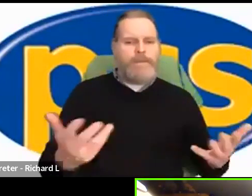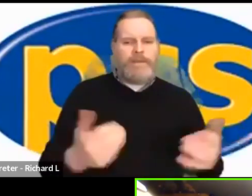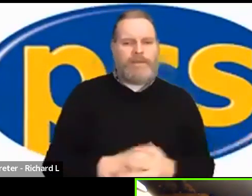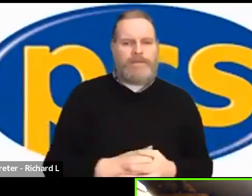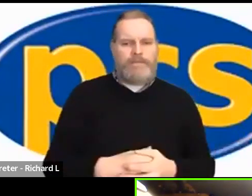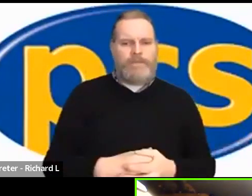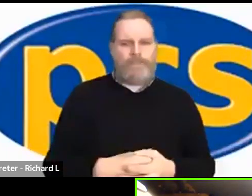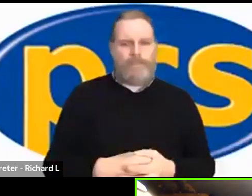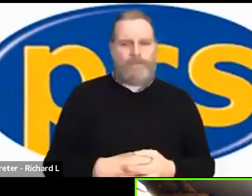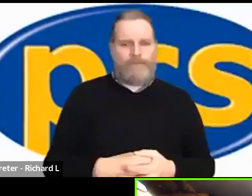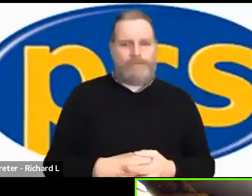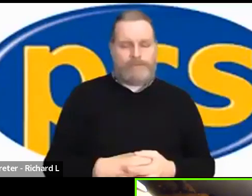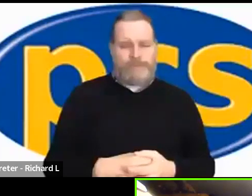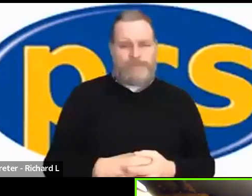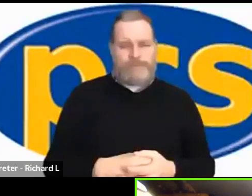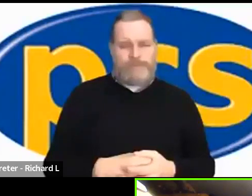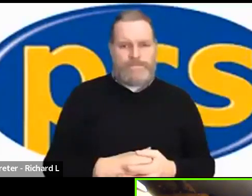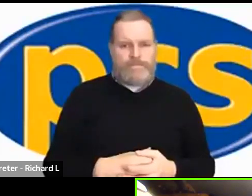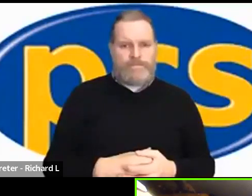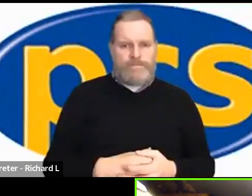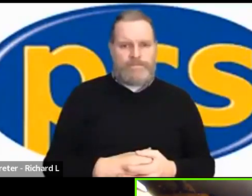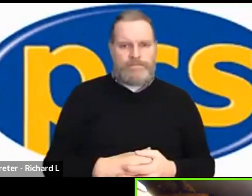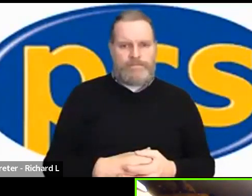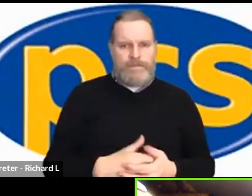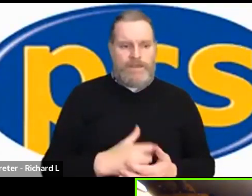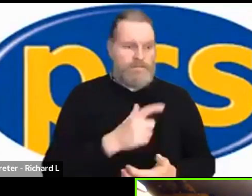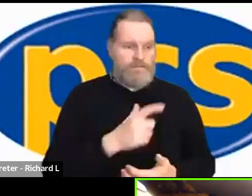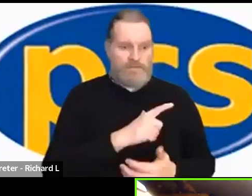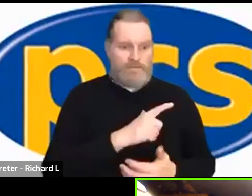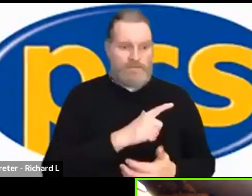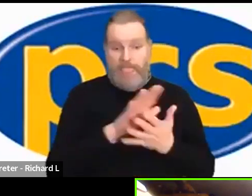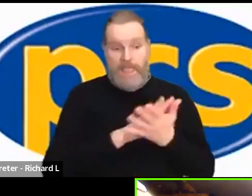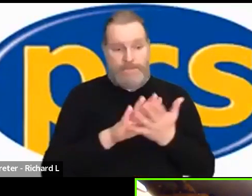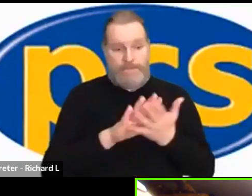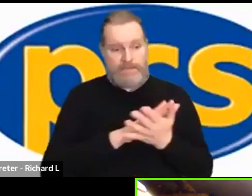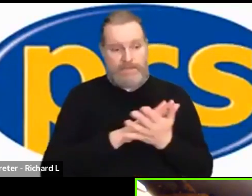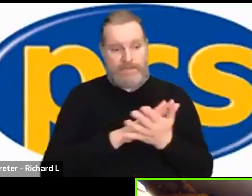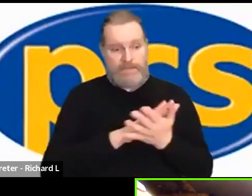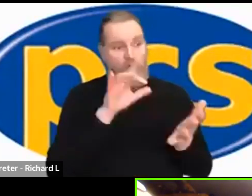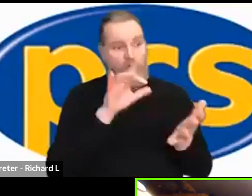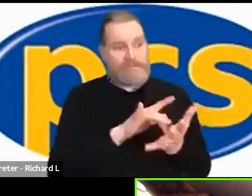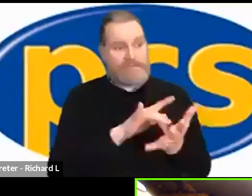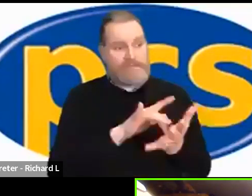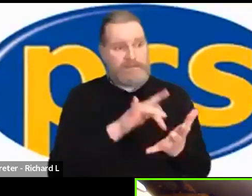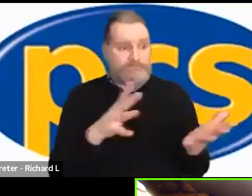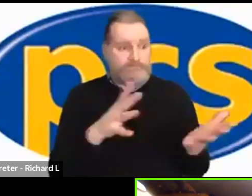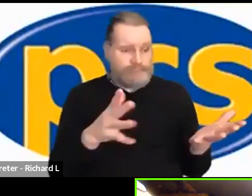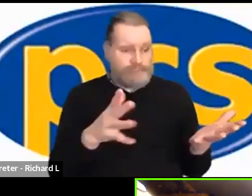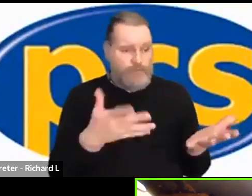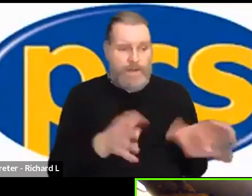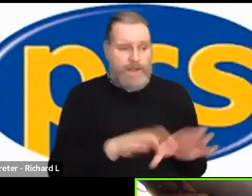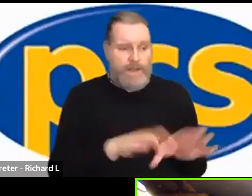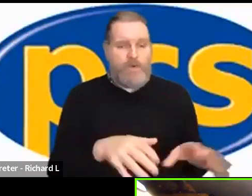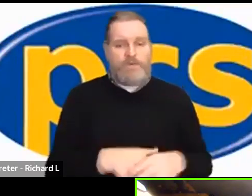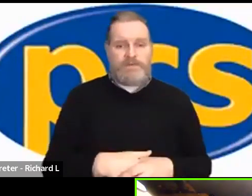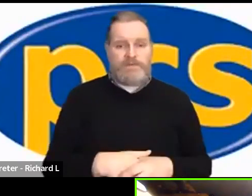be involved in this action. Then going on strike would have immediately closed all the job centers and enters, and it's a long run in and it's a long running bugbear of mine mine.